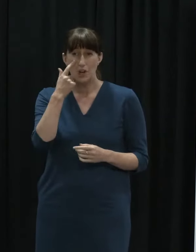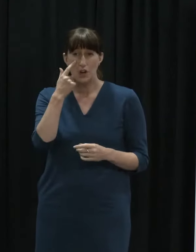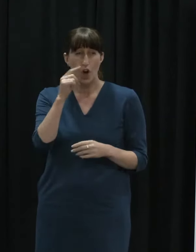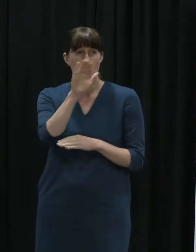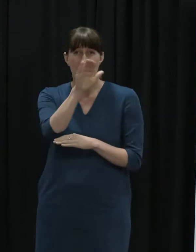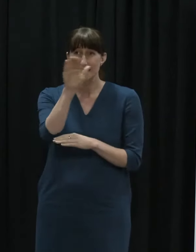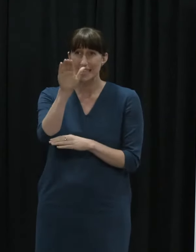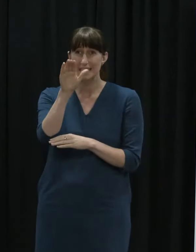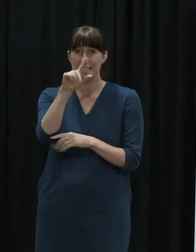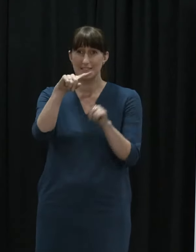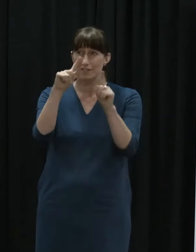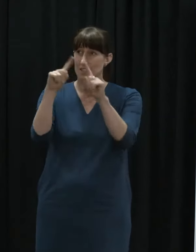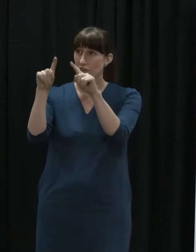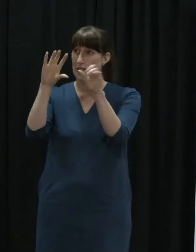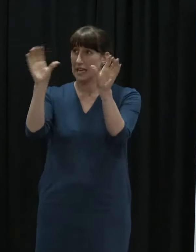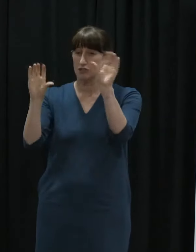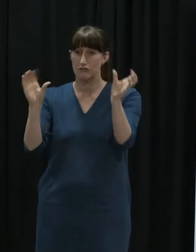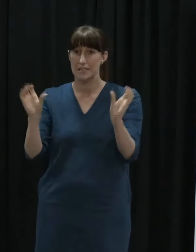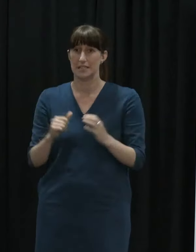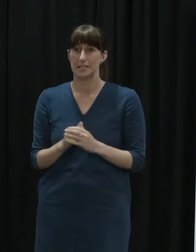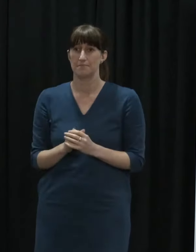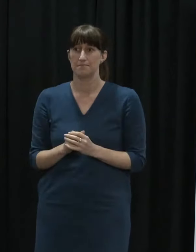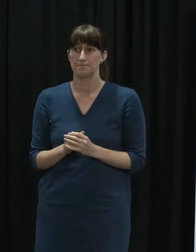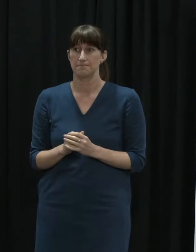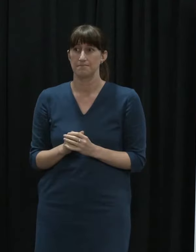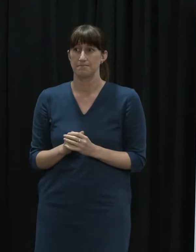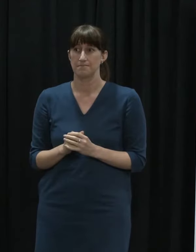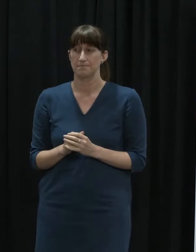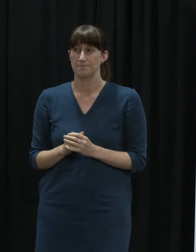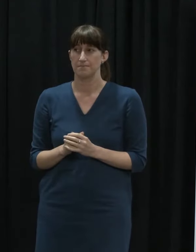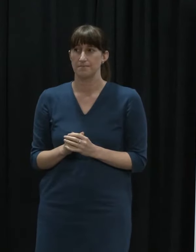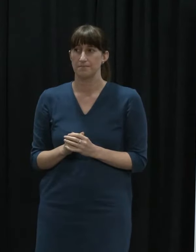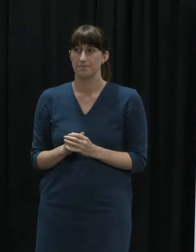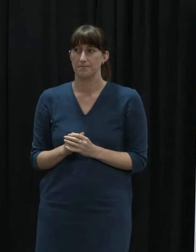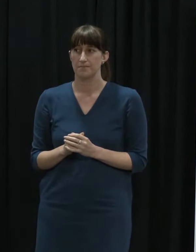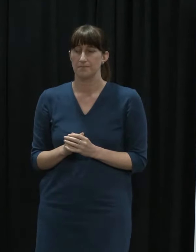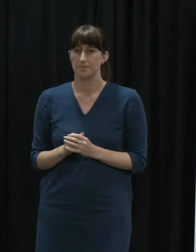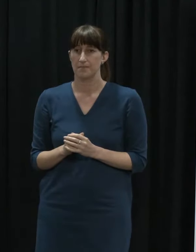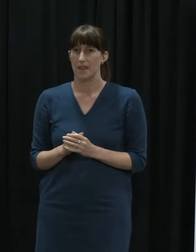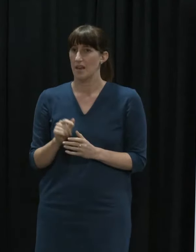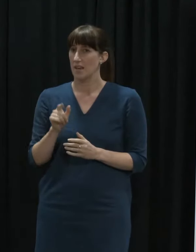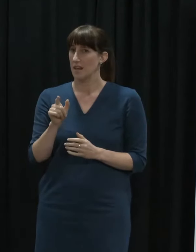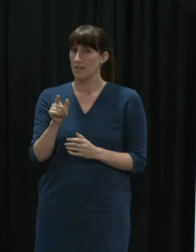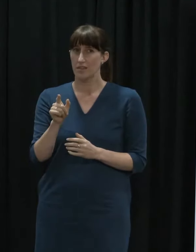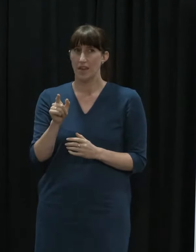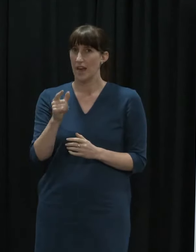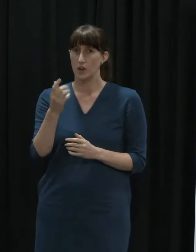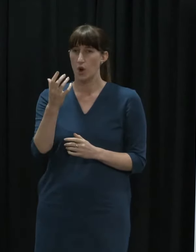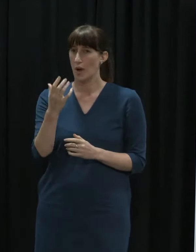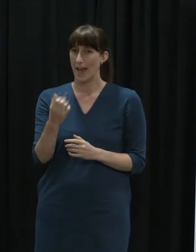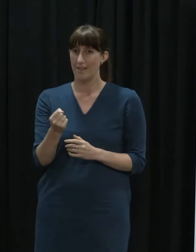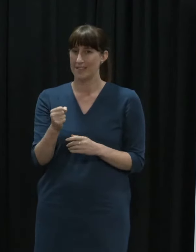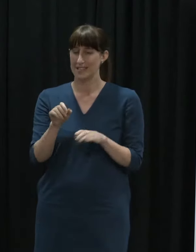discussed element of the framework. You won't find many countries